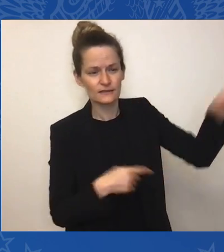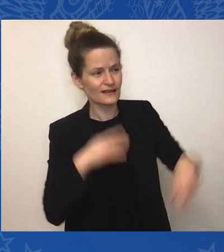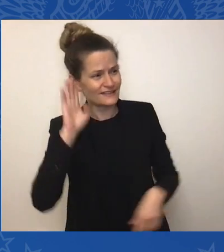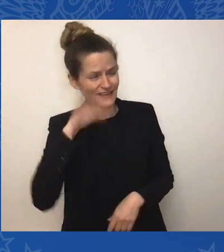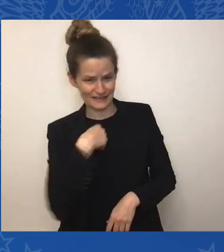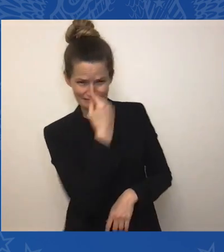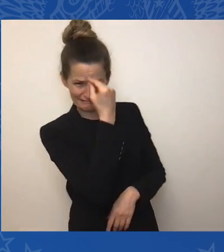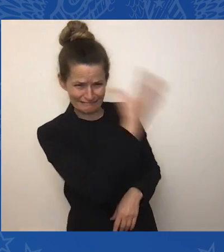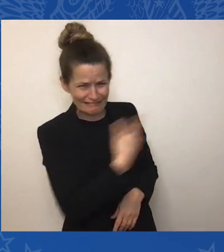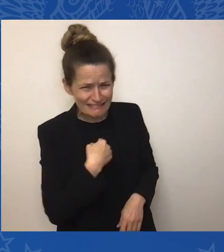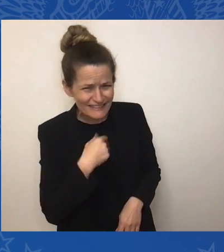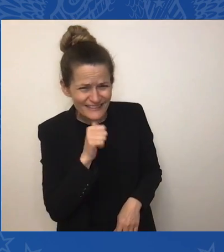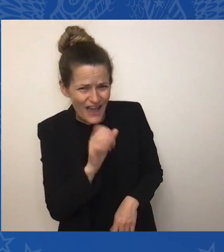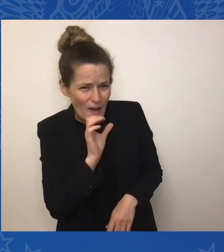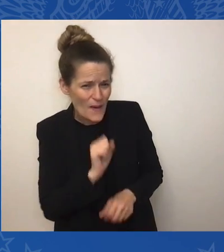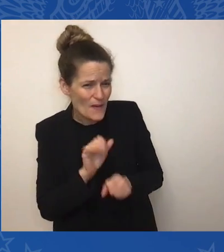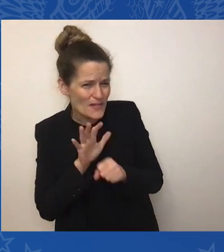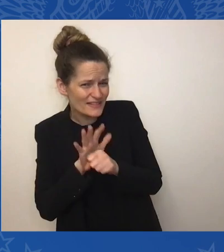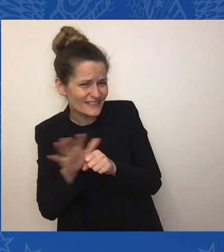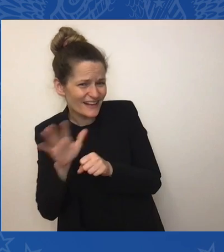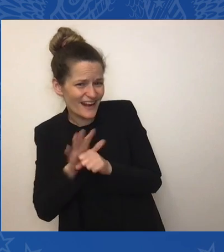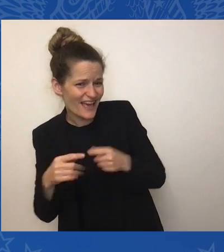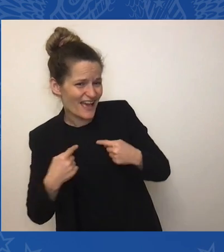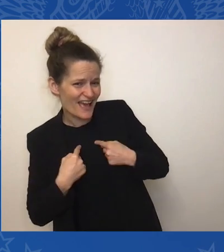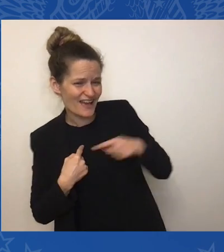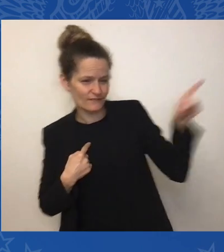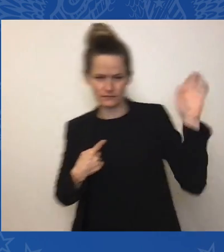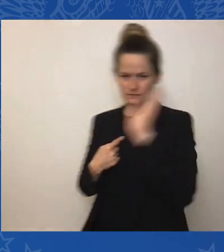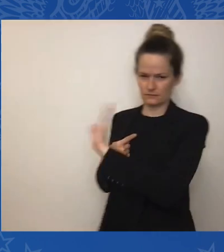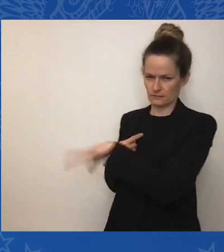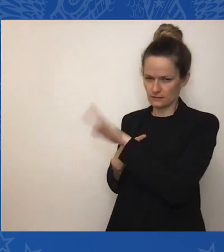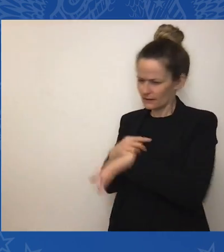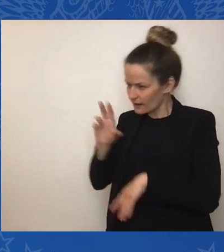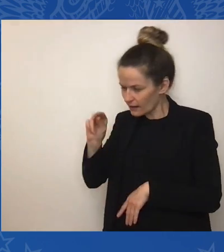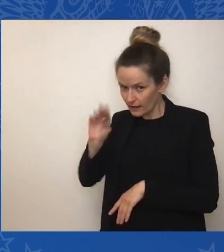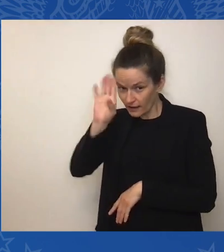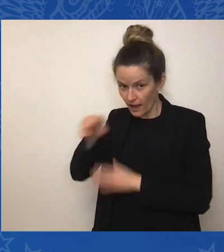So, the Constitution says you need to be 30 to be sworn in,